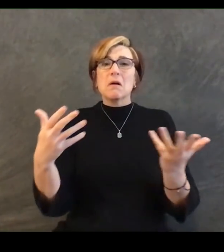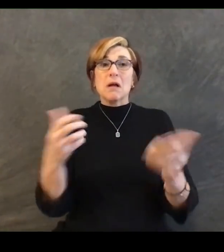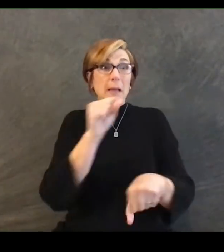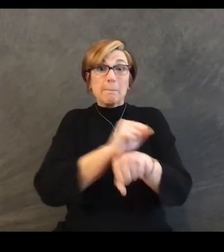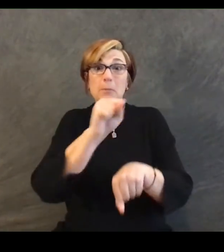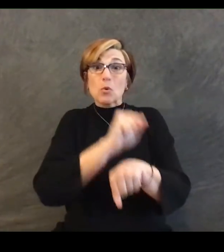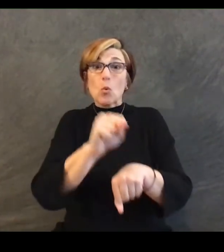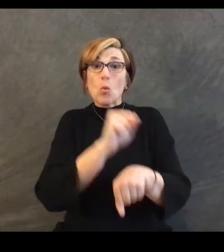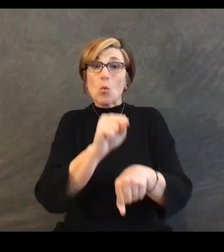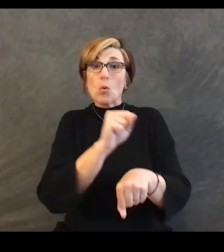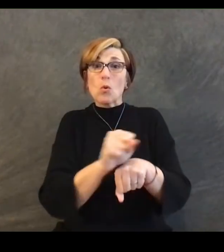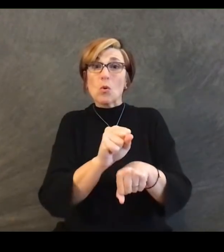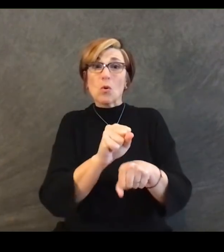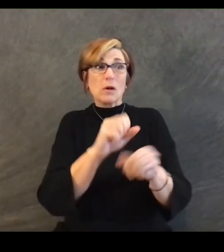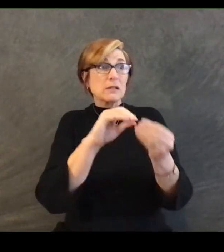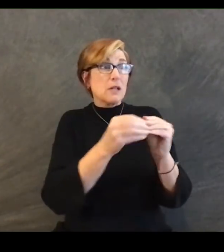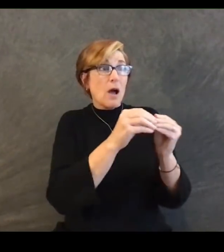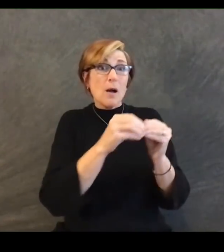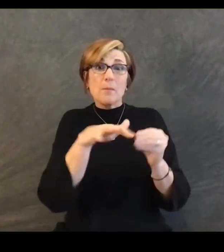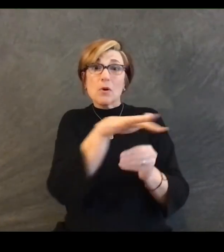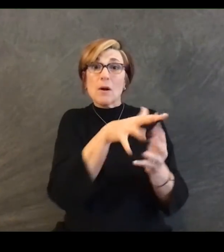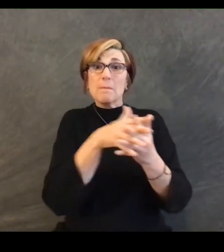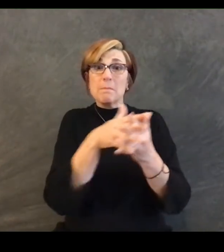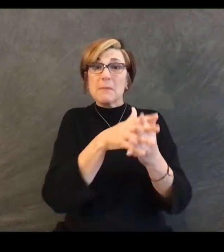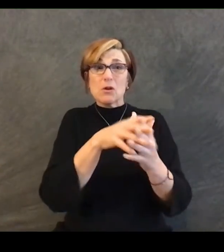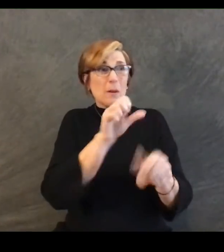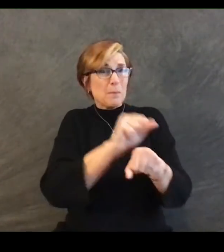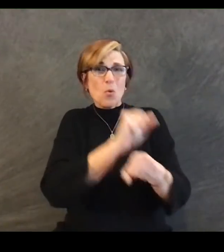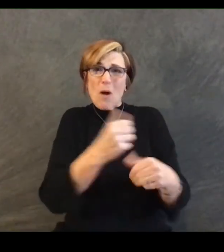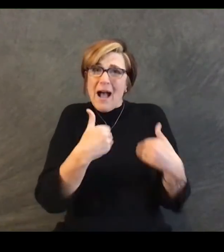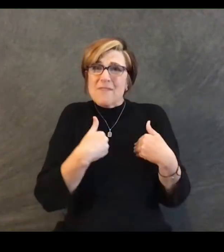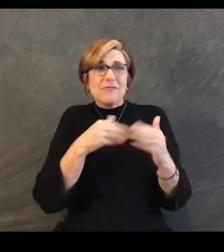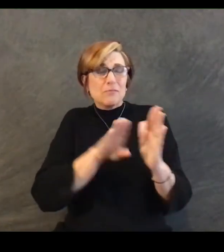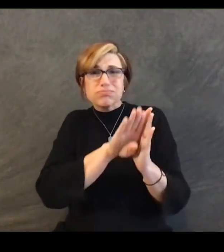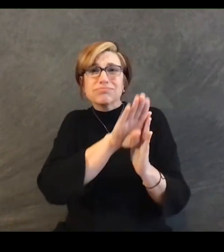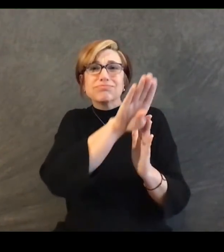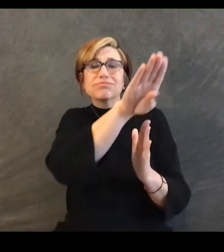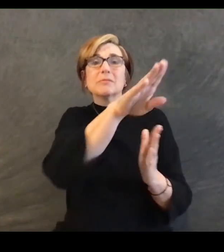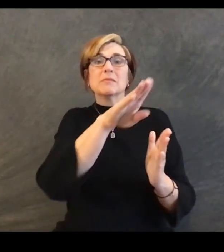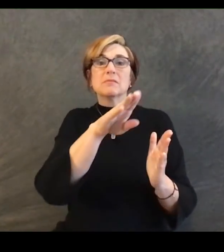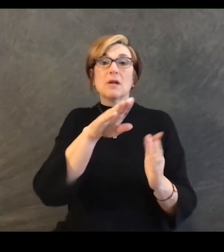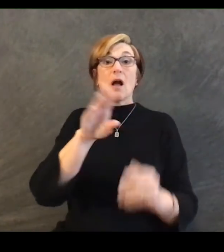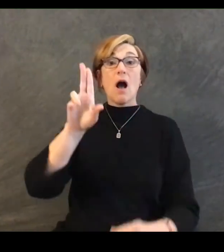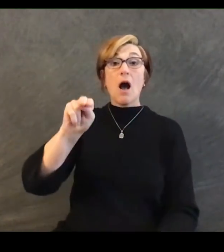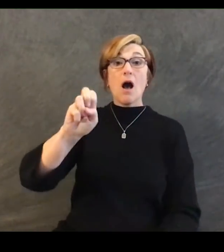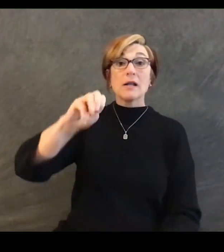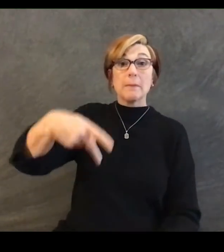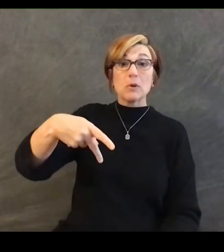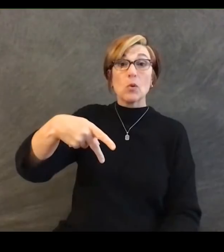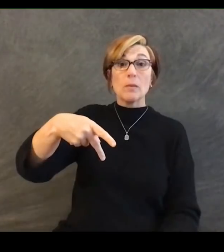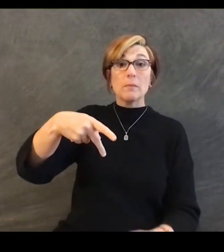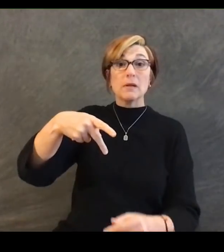employment numbers that we've ever had by far and in one instant we said we